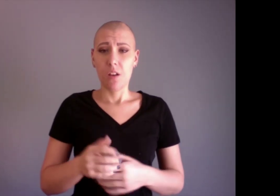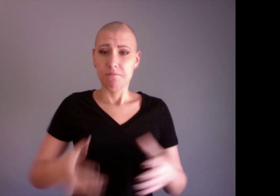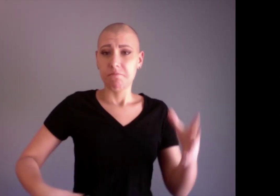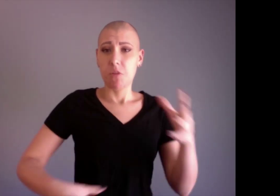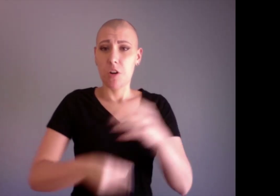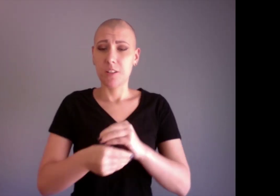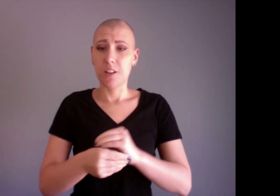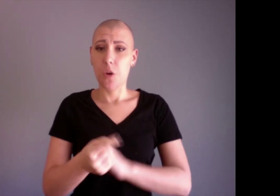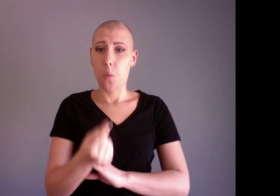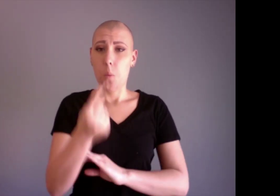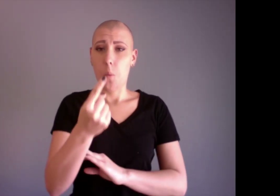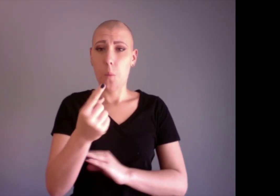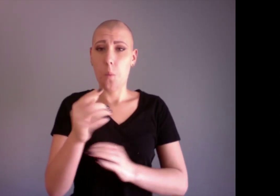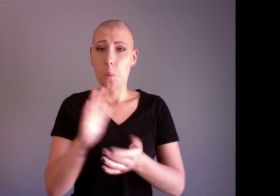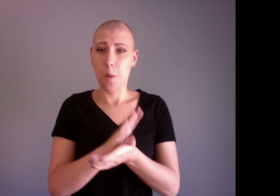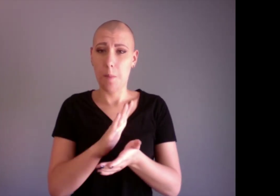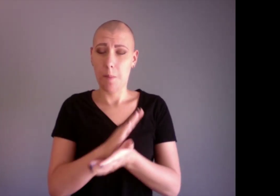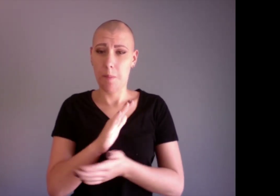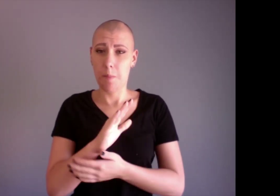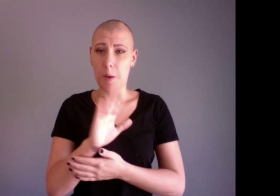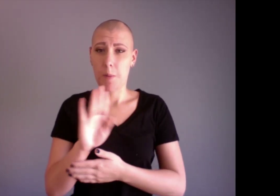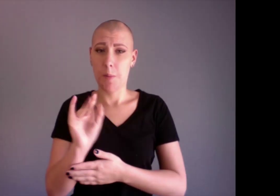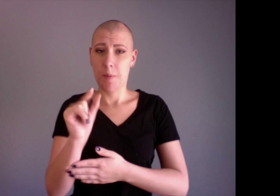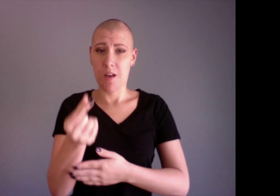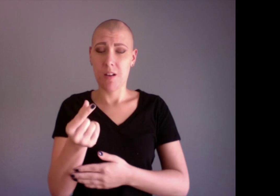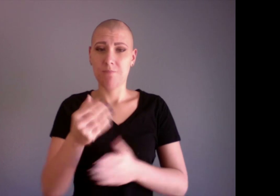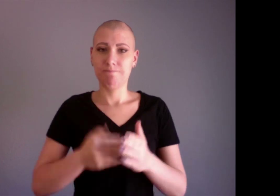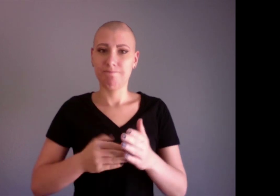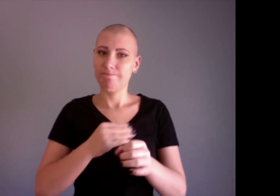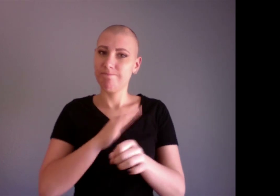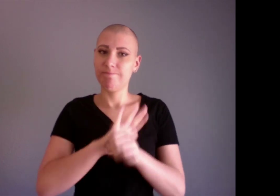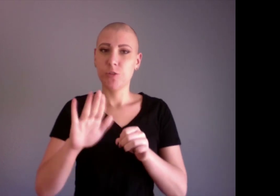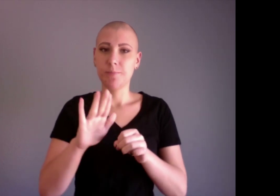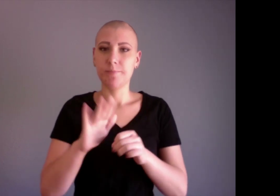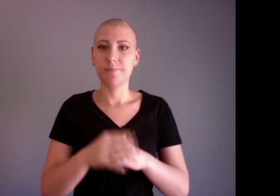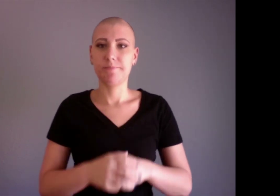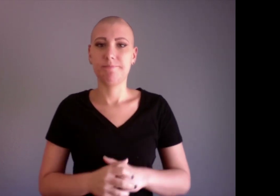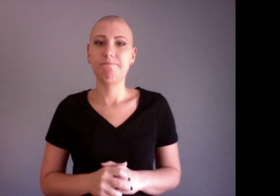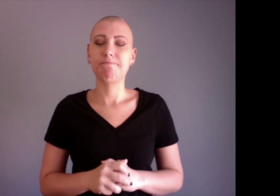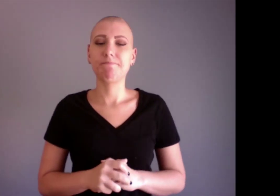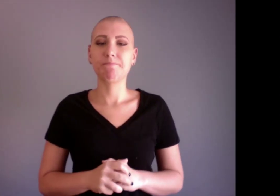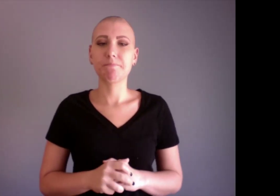six hands to fill one paper bag.